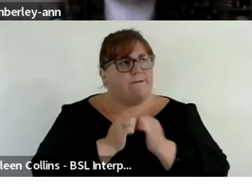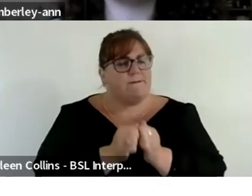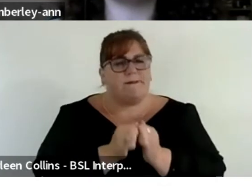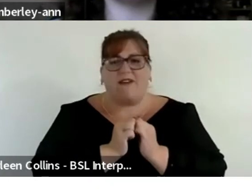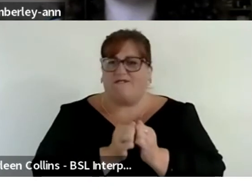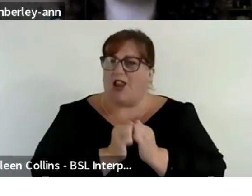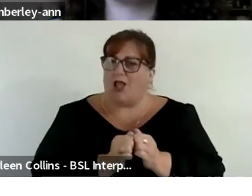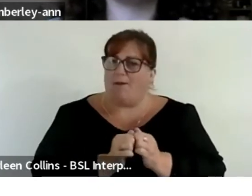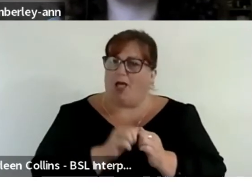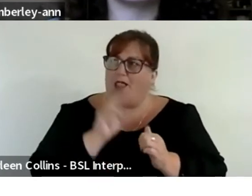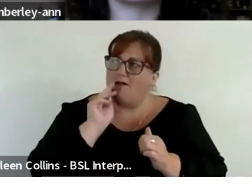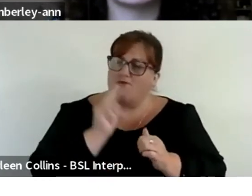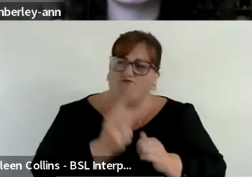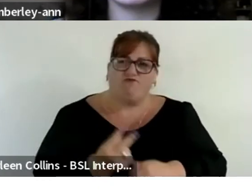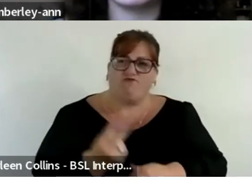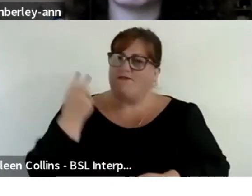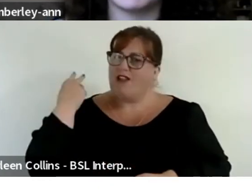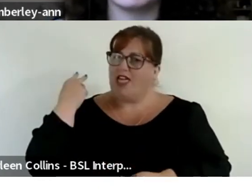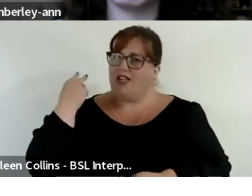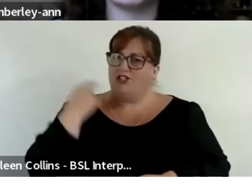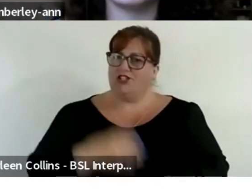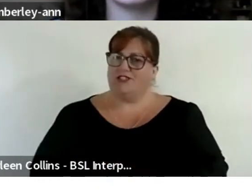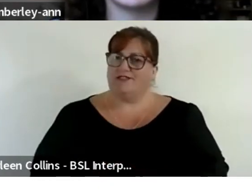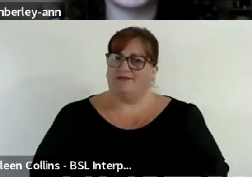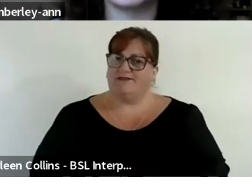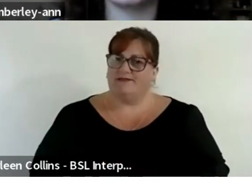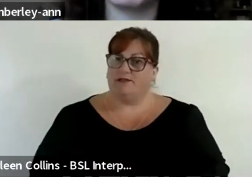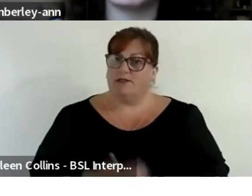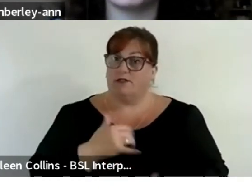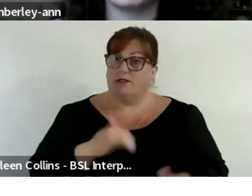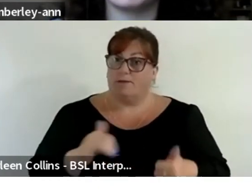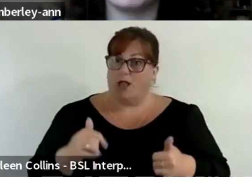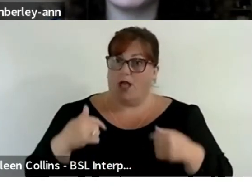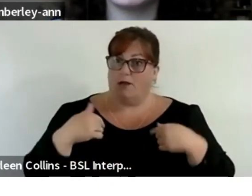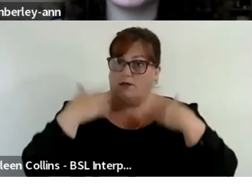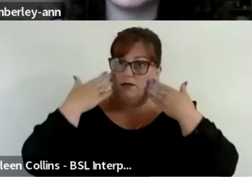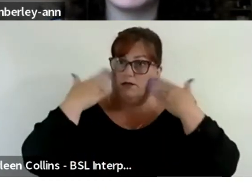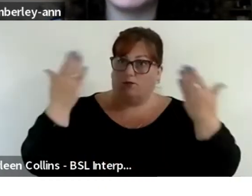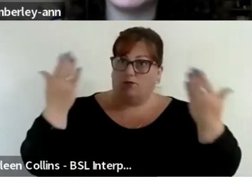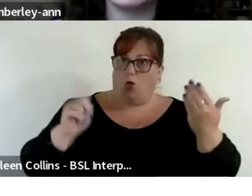We don't always, we are not always able to anticipate what a situation might be like until we are in it.